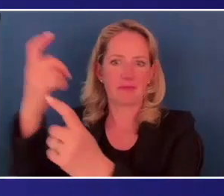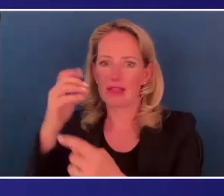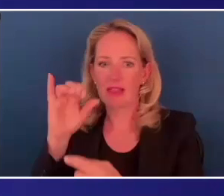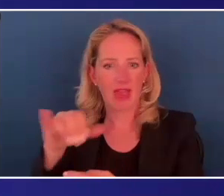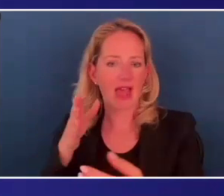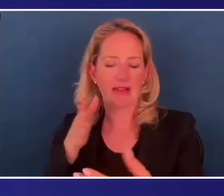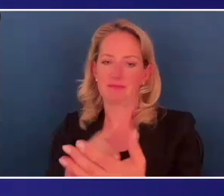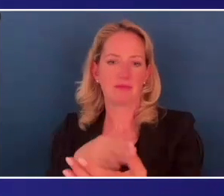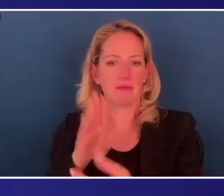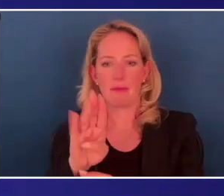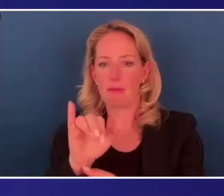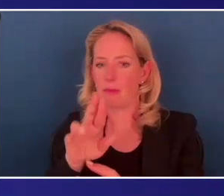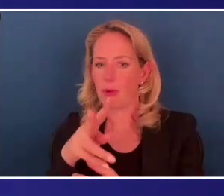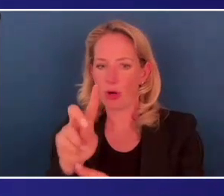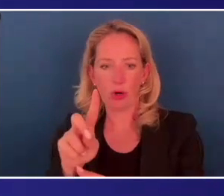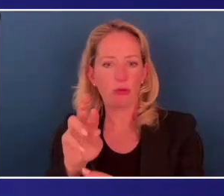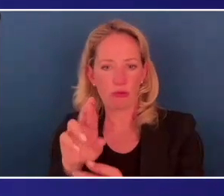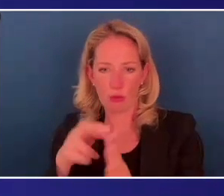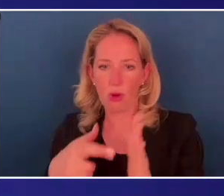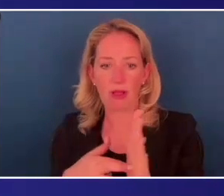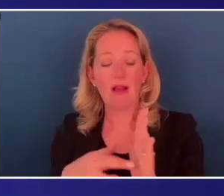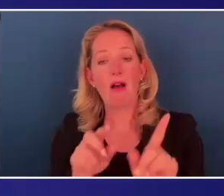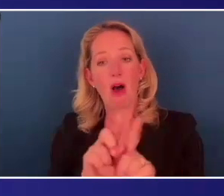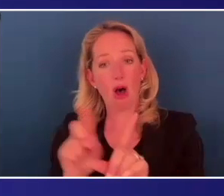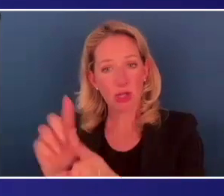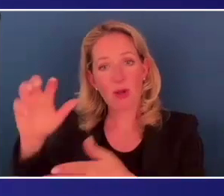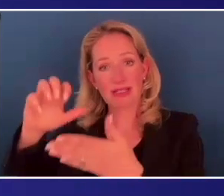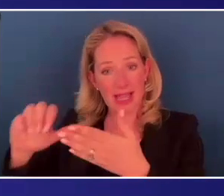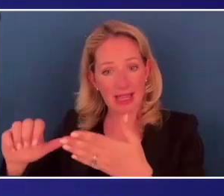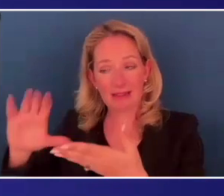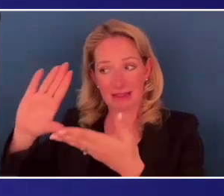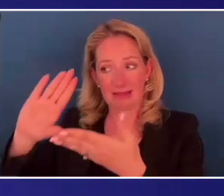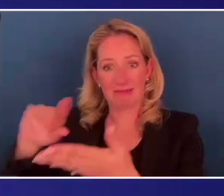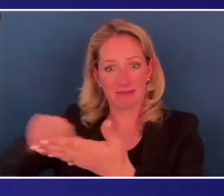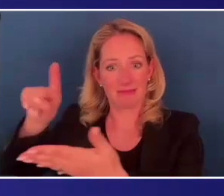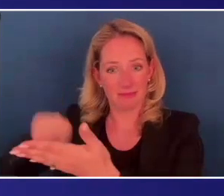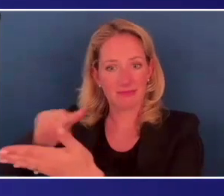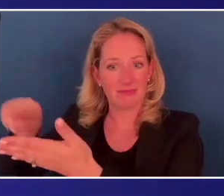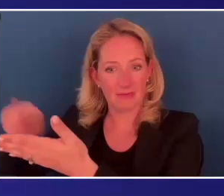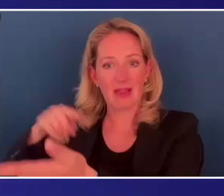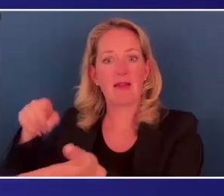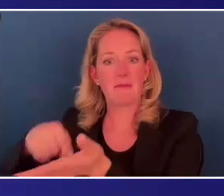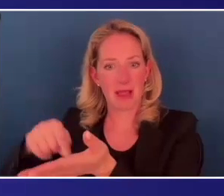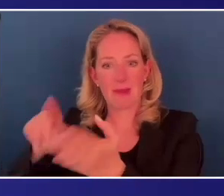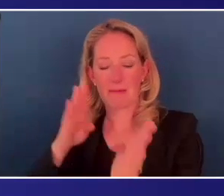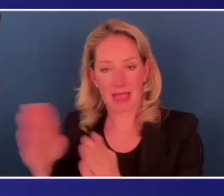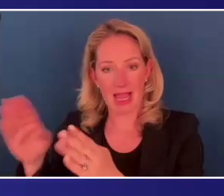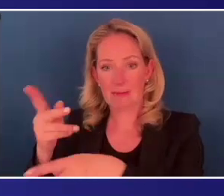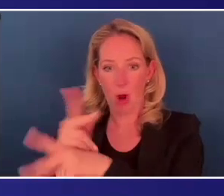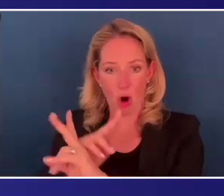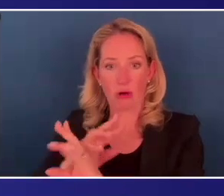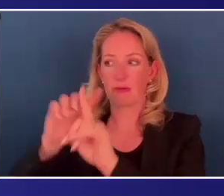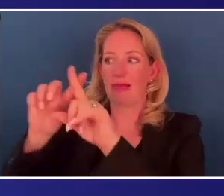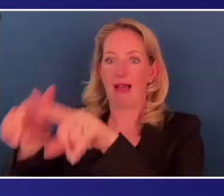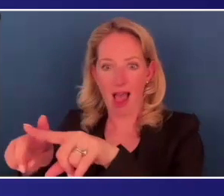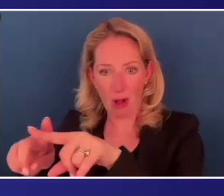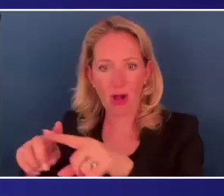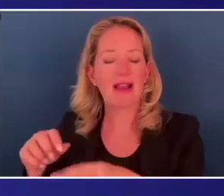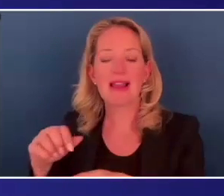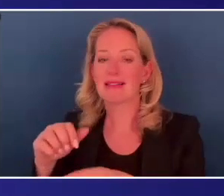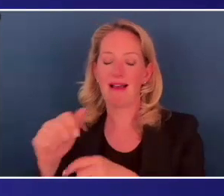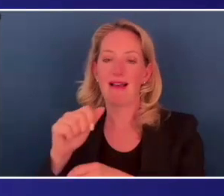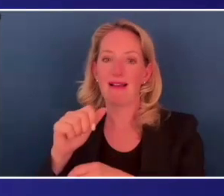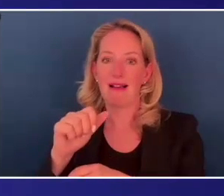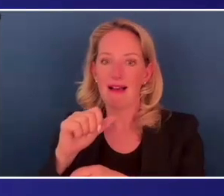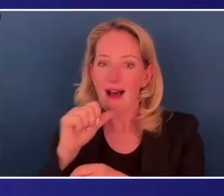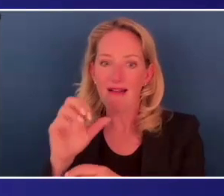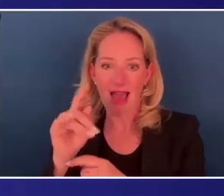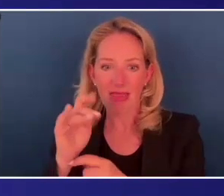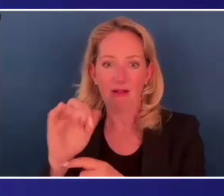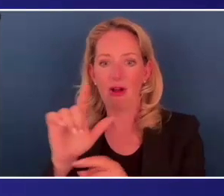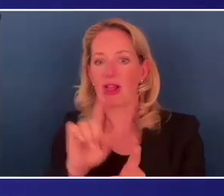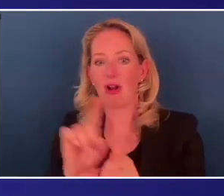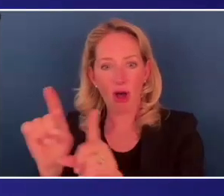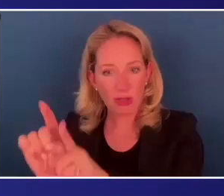And lastly, taking away those repayment plans that borrowers relied on is unethical and potentially illegal under reasonable reliance.